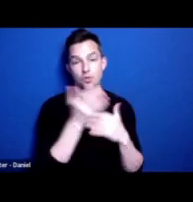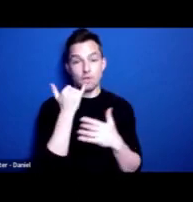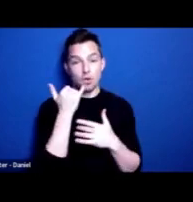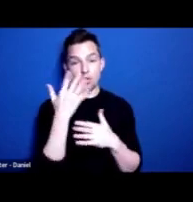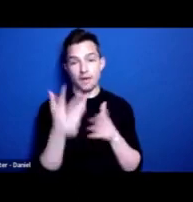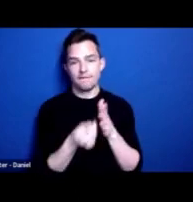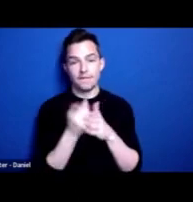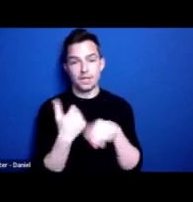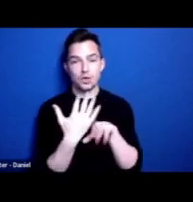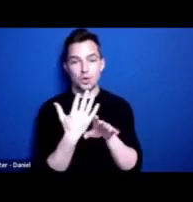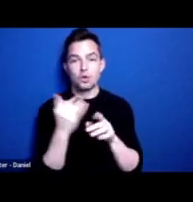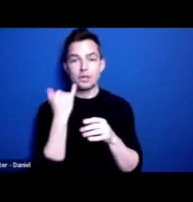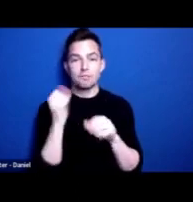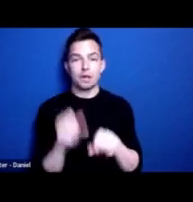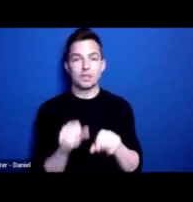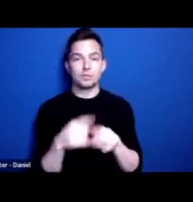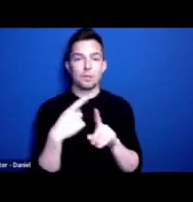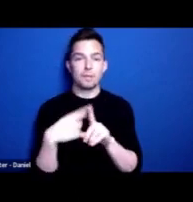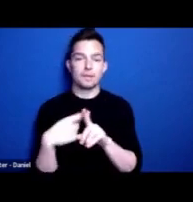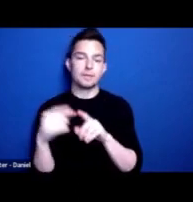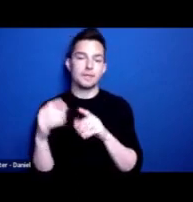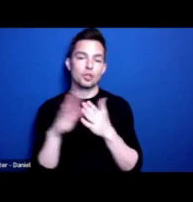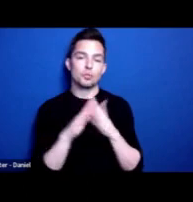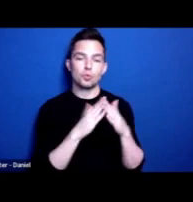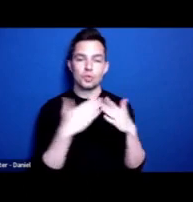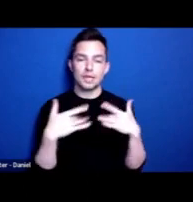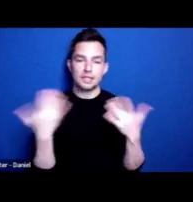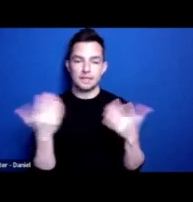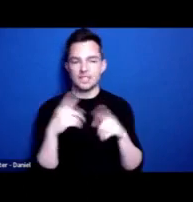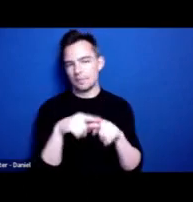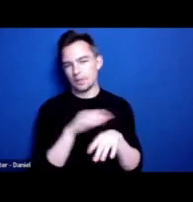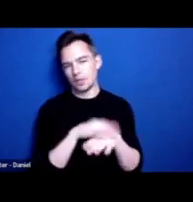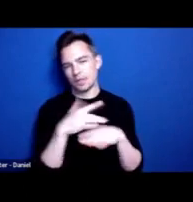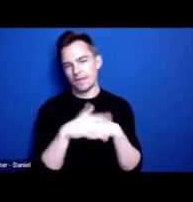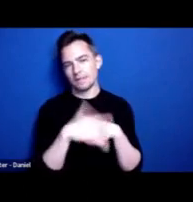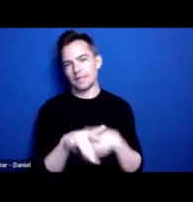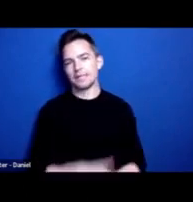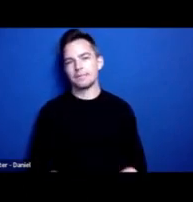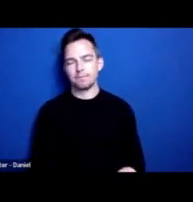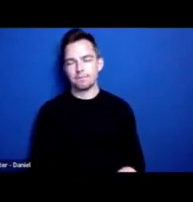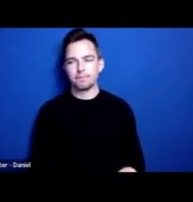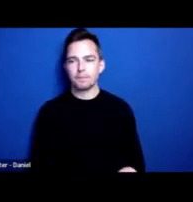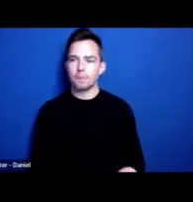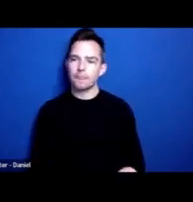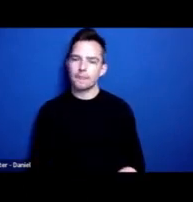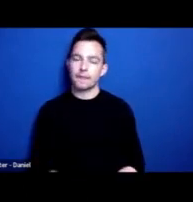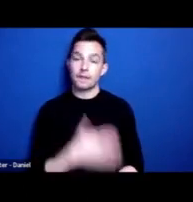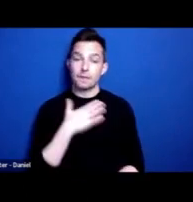my responsibility and supporting a peer. As a member of the Colorado Behavioral Health